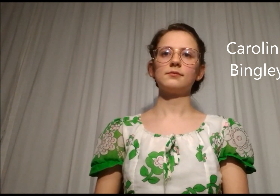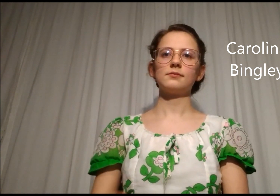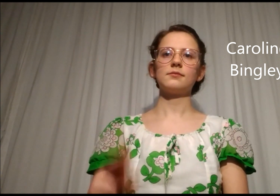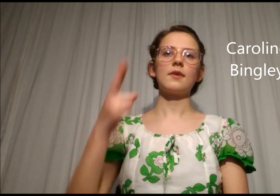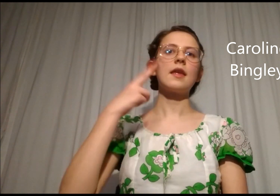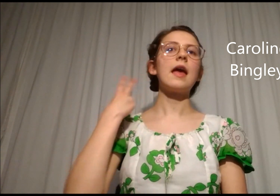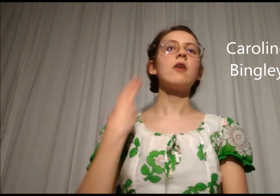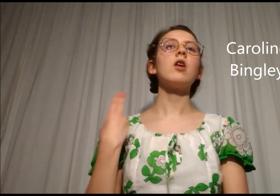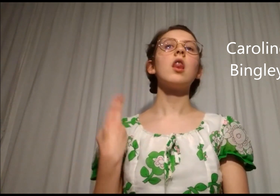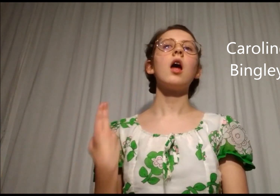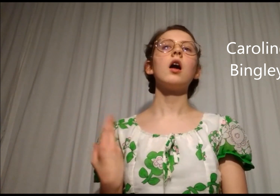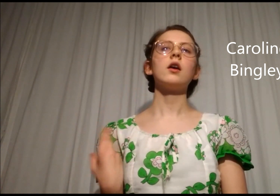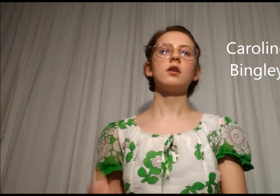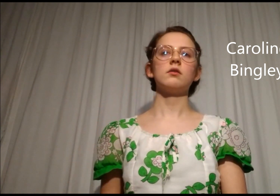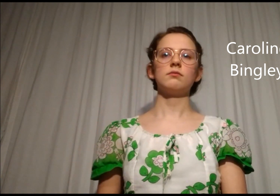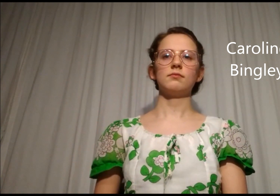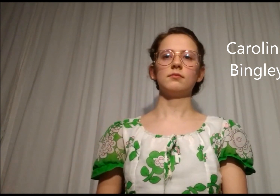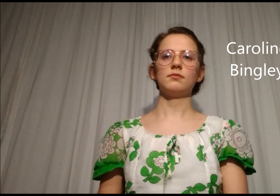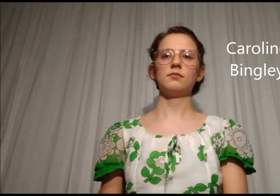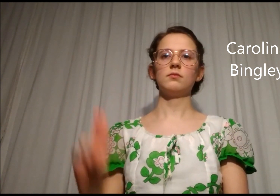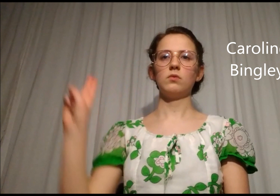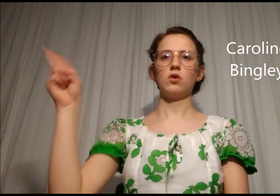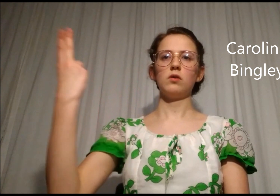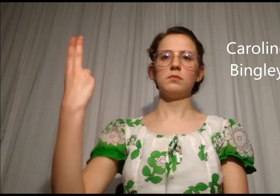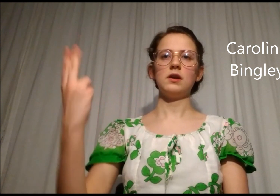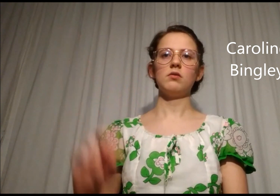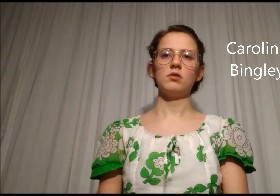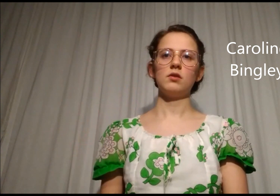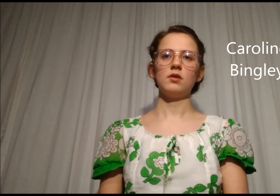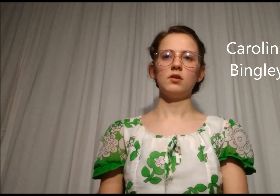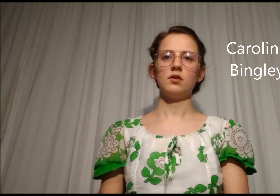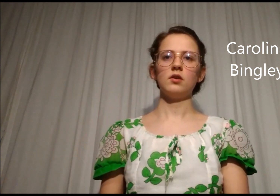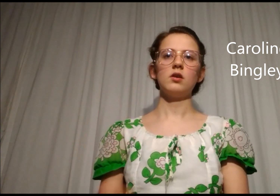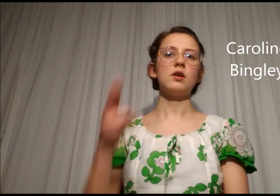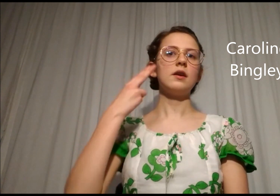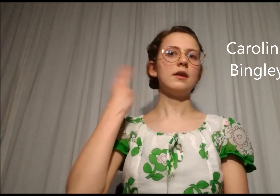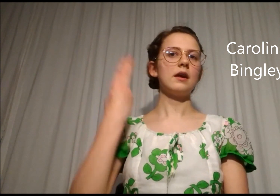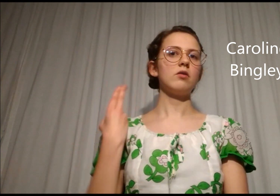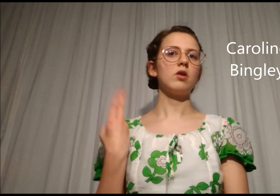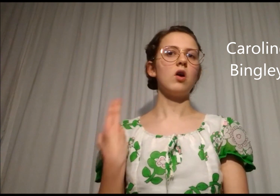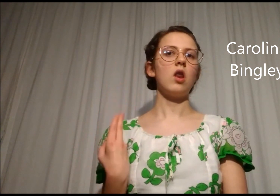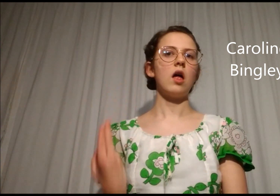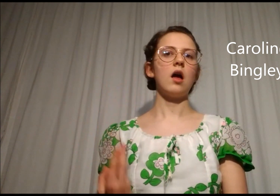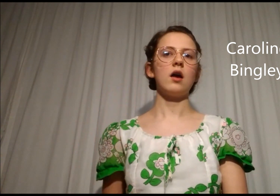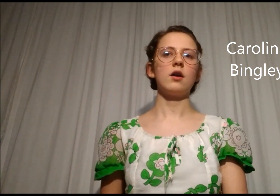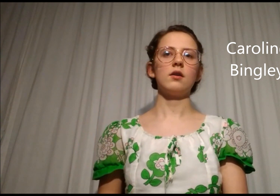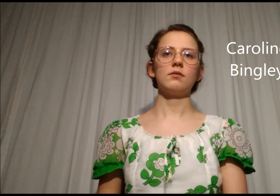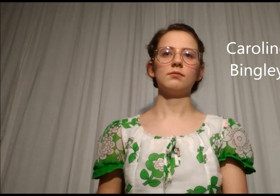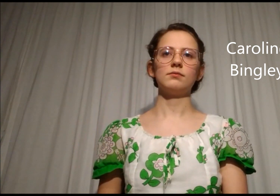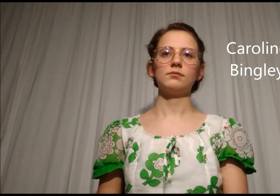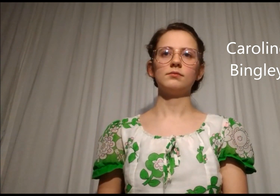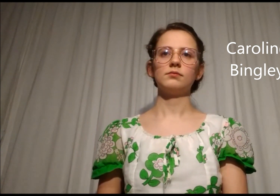Caroline, again, Caroline